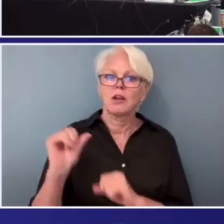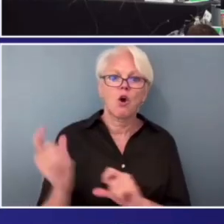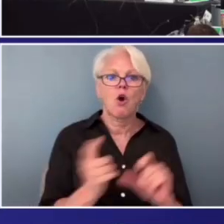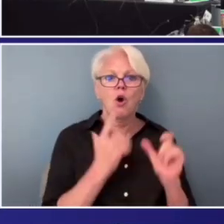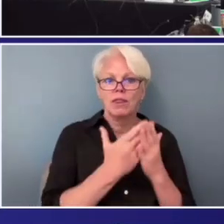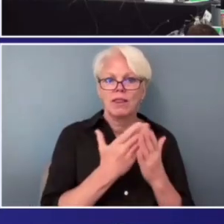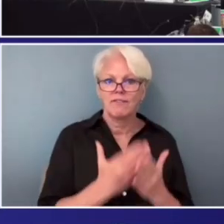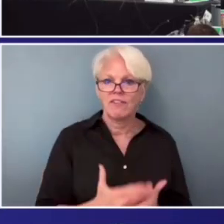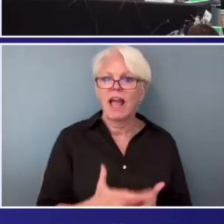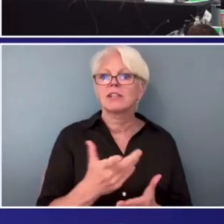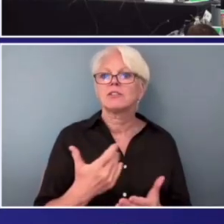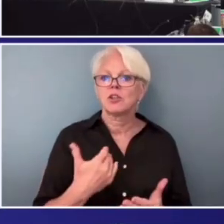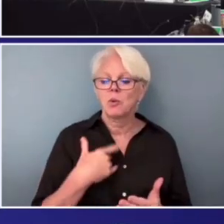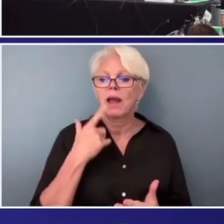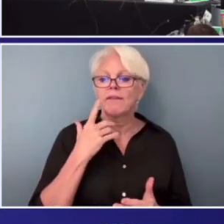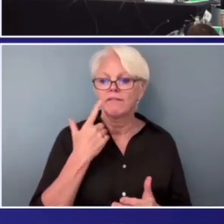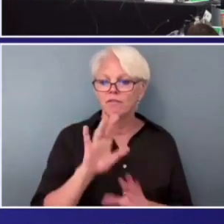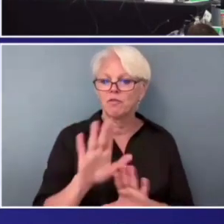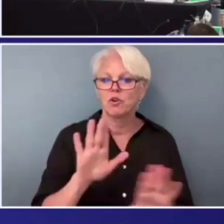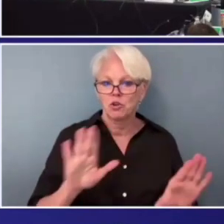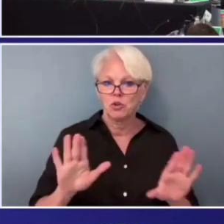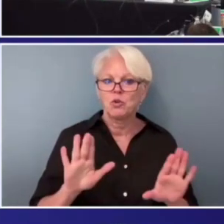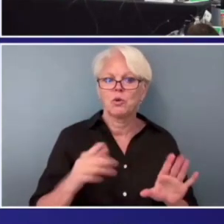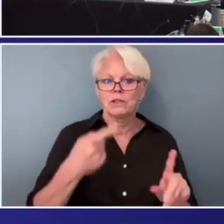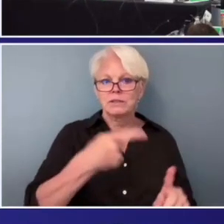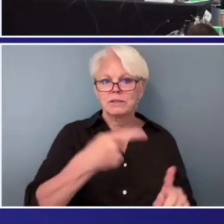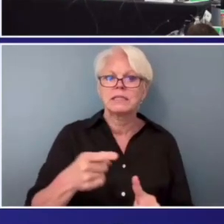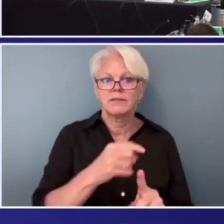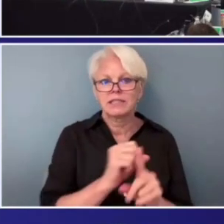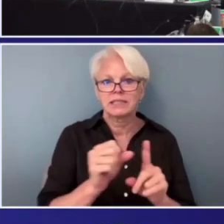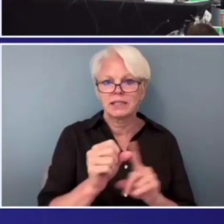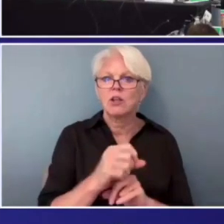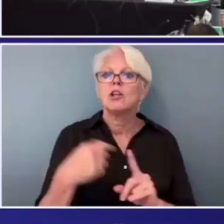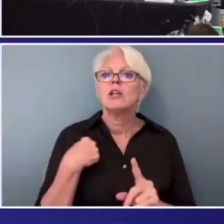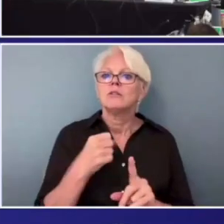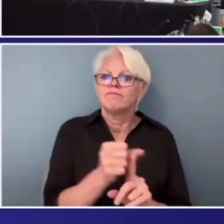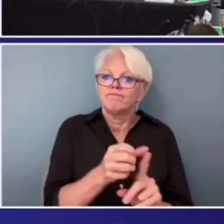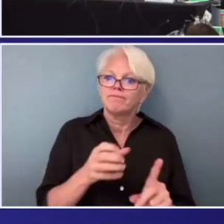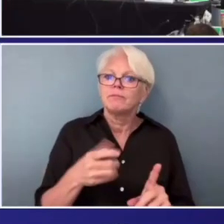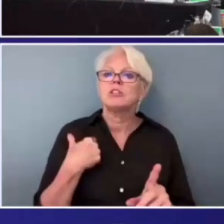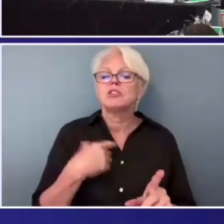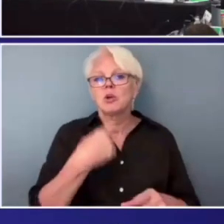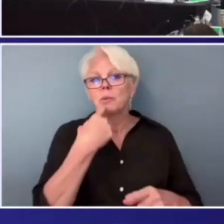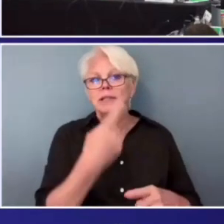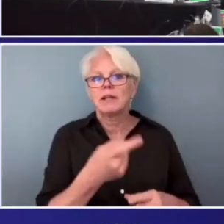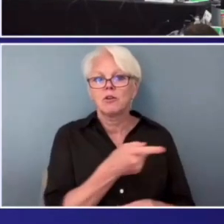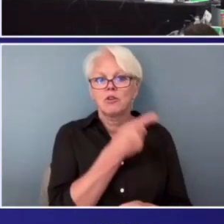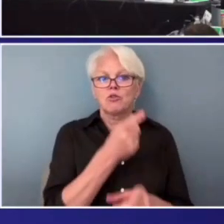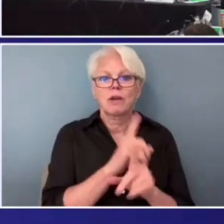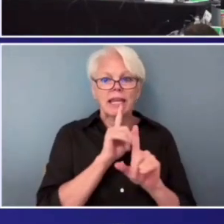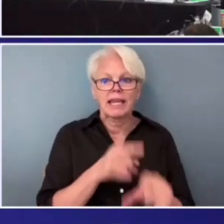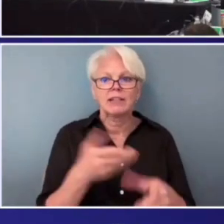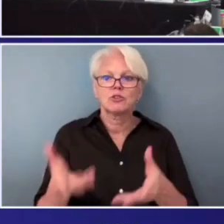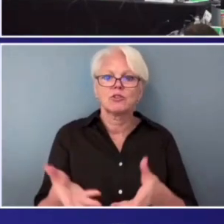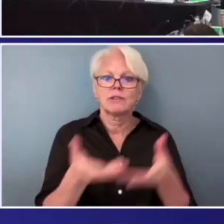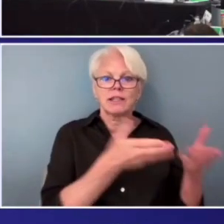for your respective scenarios, so that we can give you the right answers that you can take back to your constituents, should there be additional